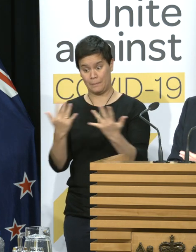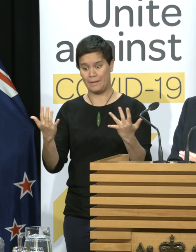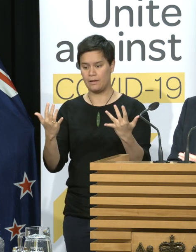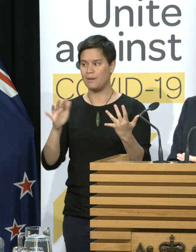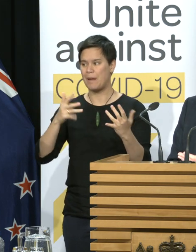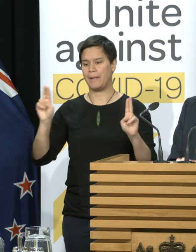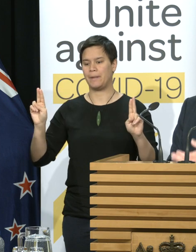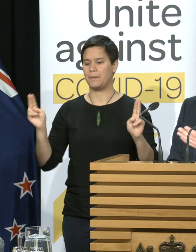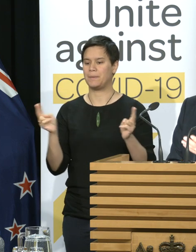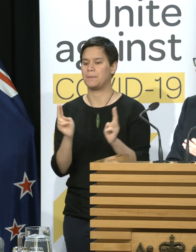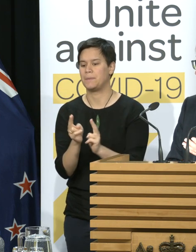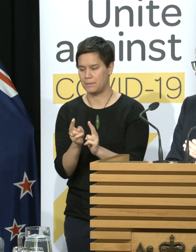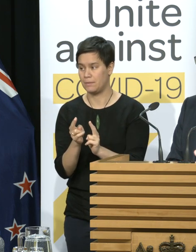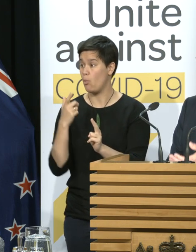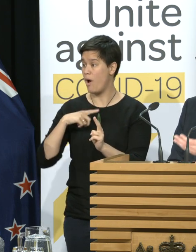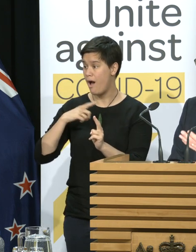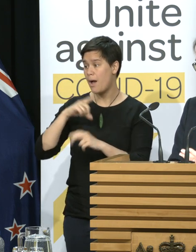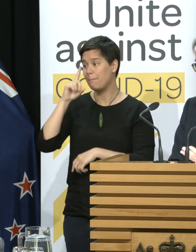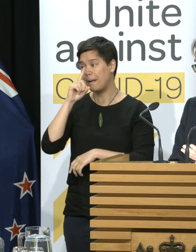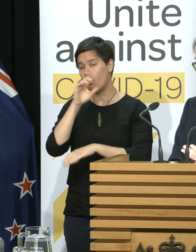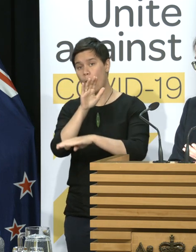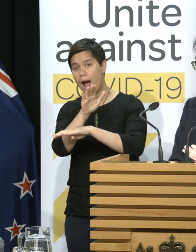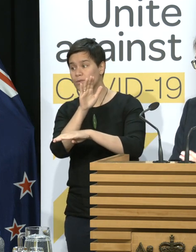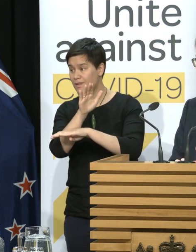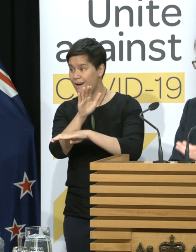First of all, over summer, and people are outside a lot. There's less respiratory illness around.